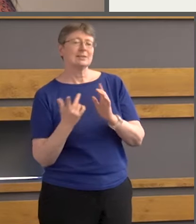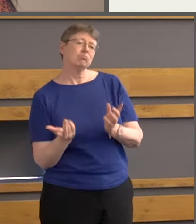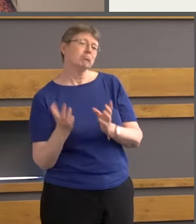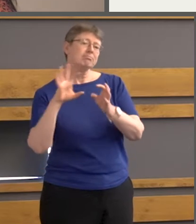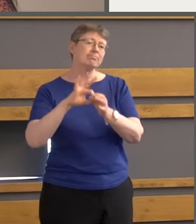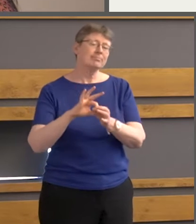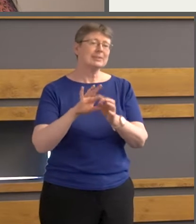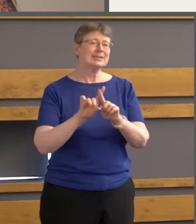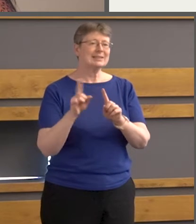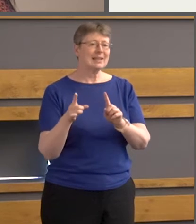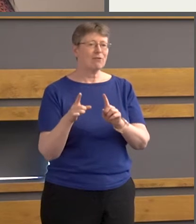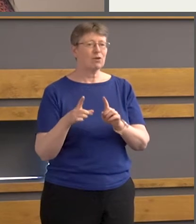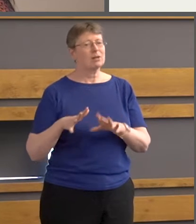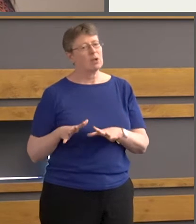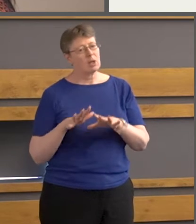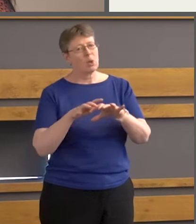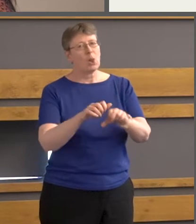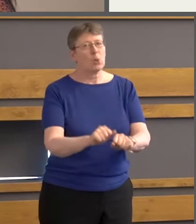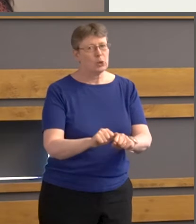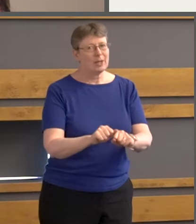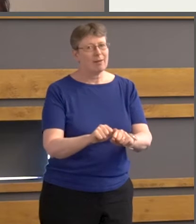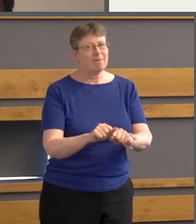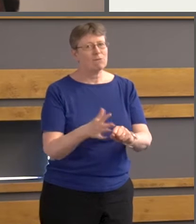with Scotland's colonial past. So for example,